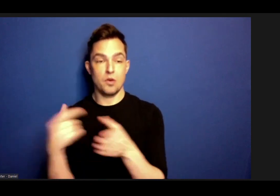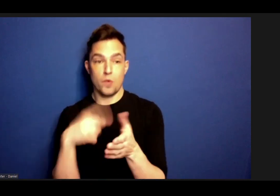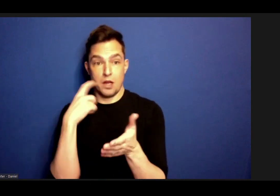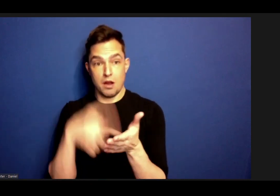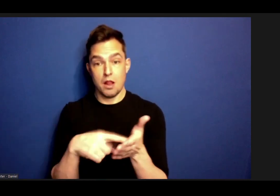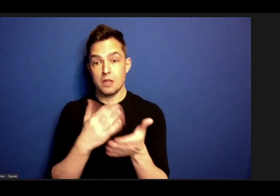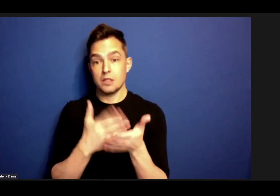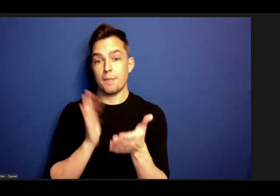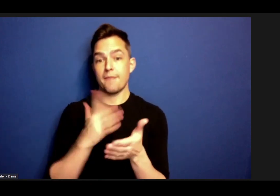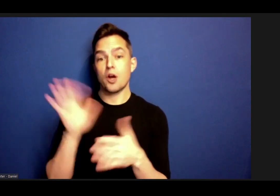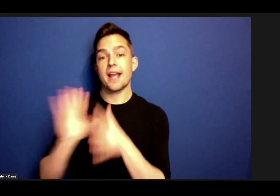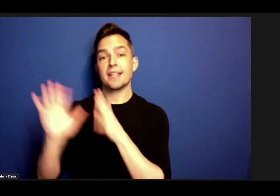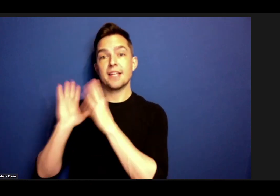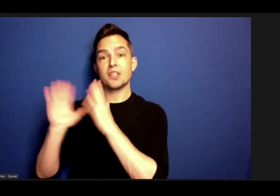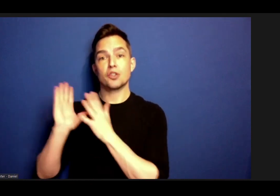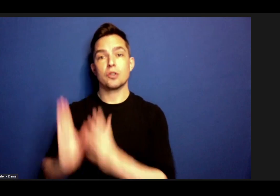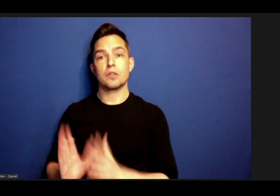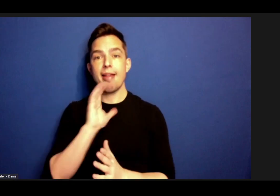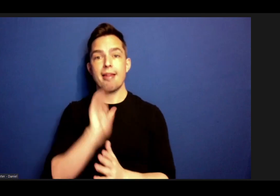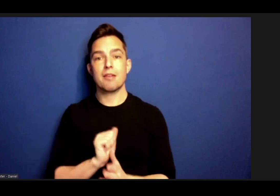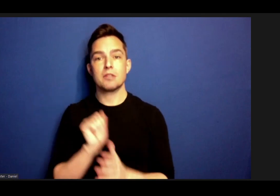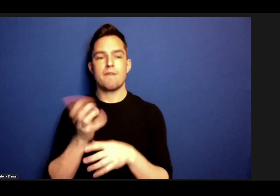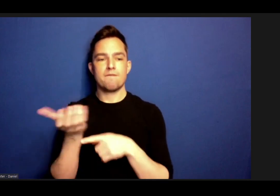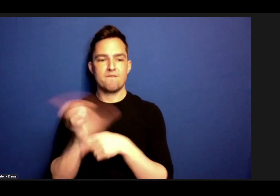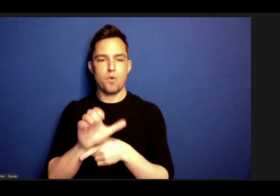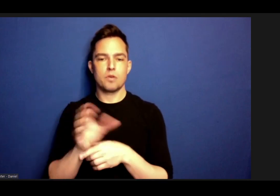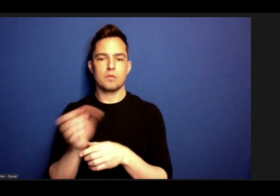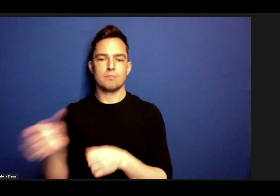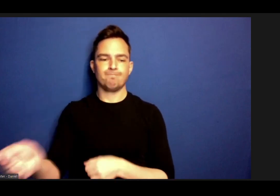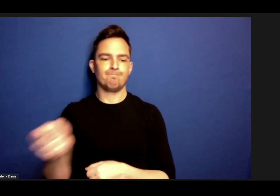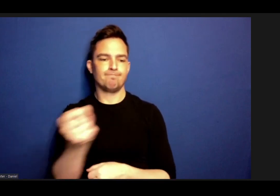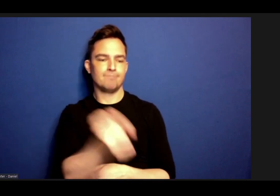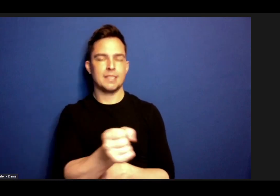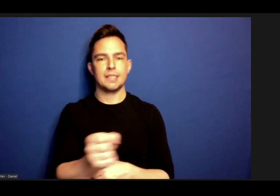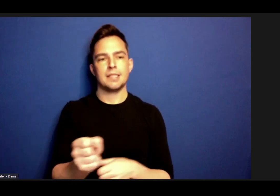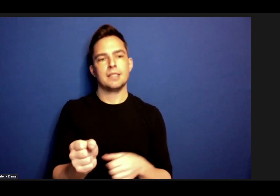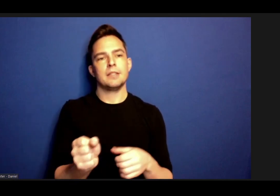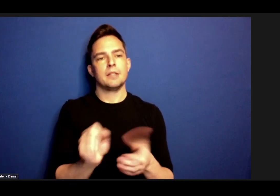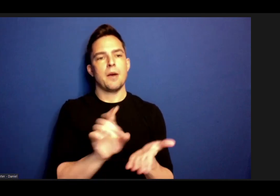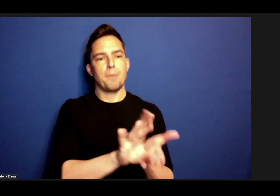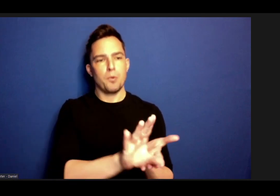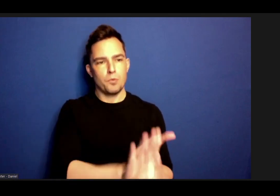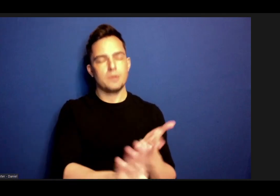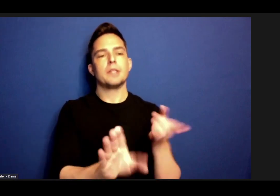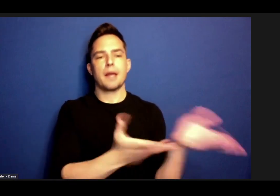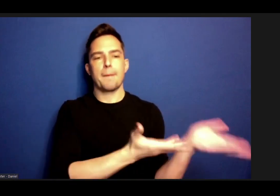ancestors and elders were forcibly please displaced people brought here involuntarily